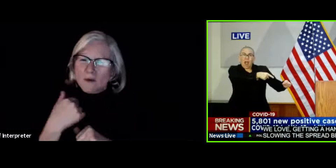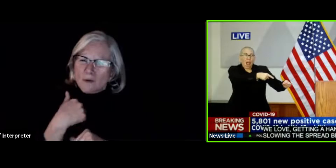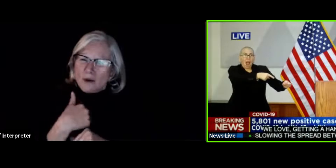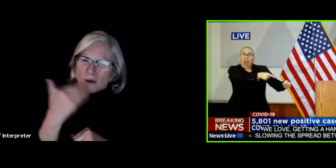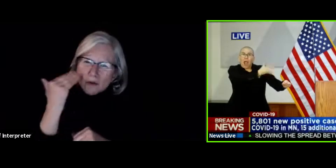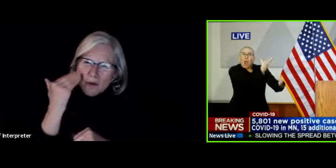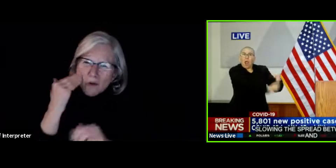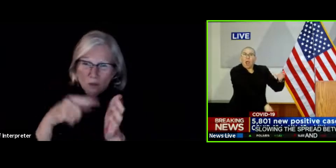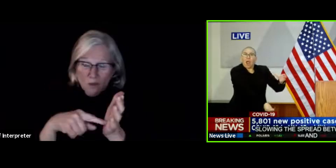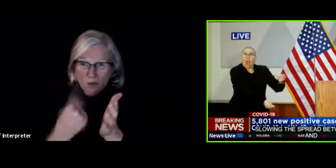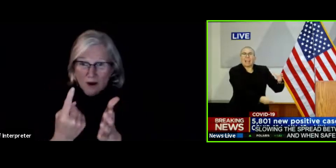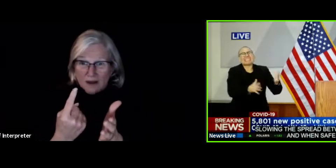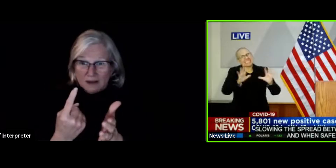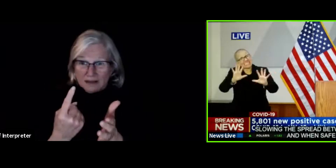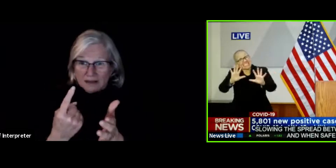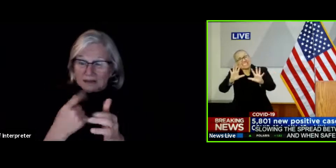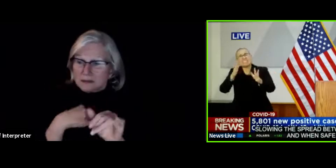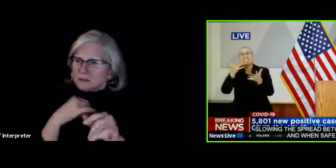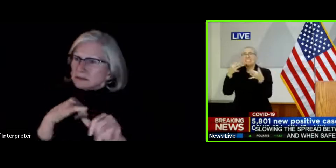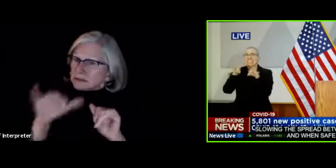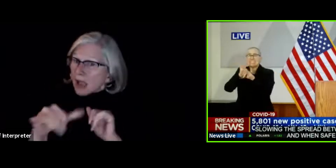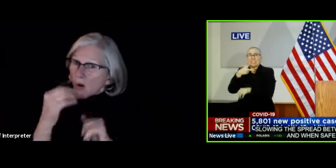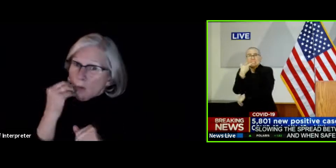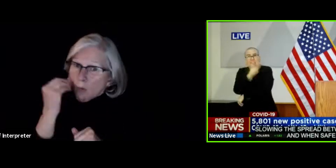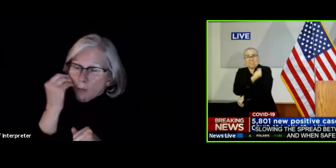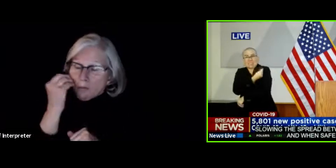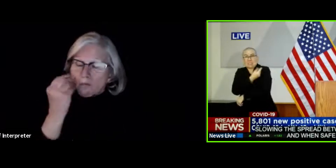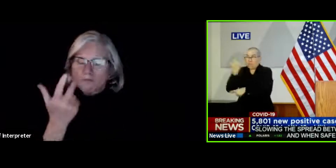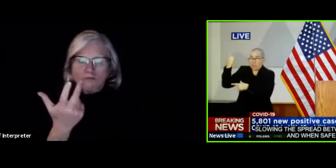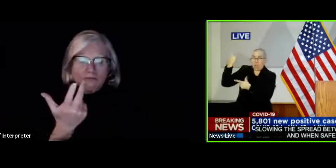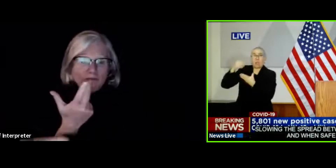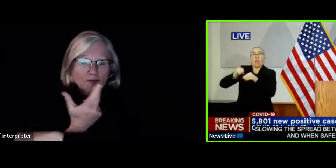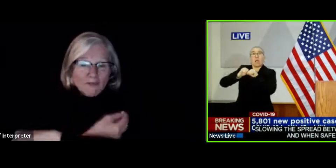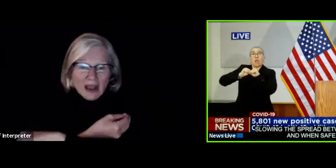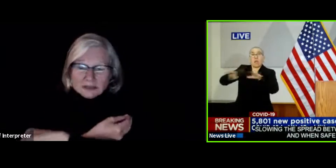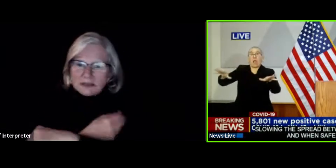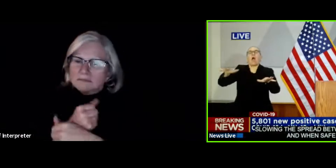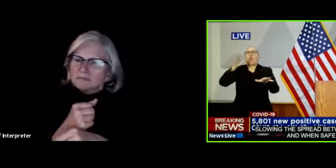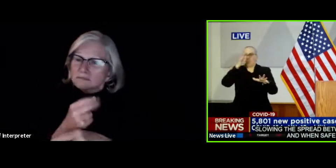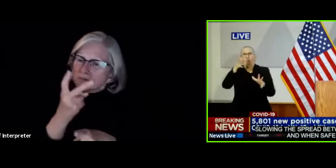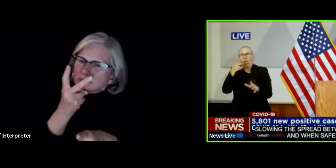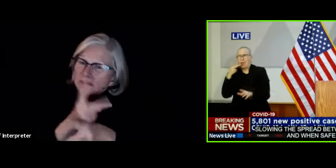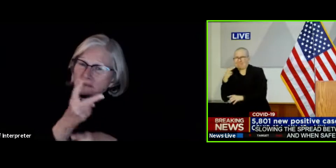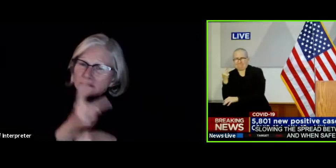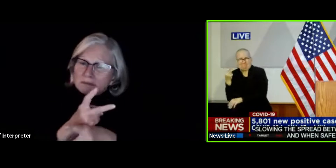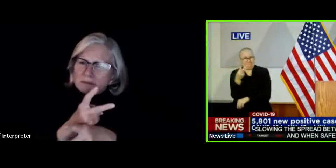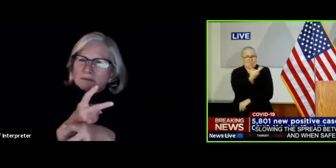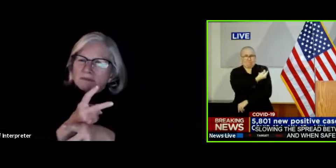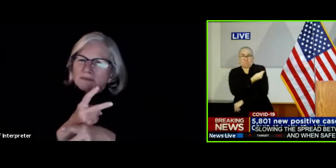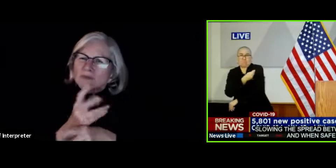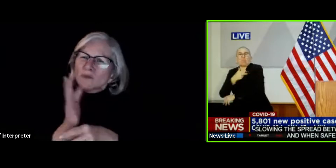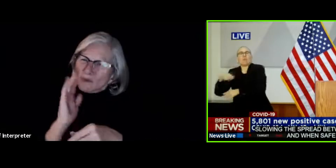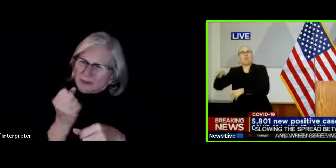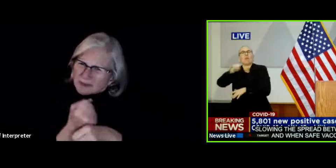OUR NEIGHBORS FROM ENDING UP IN THE HOSPITAL. AND IT HELPS PROTECT OUR HEALTH CARE WORKERS WHO NEEDS TO BE WELL IN OTHER WORDS TO BE THERE, CARE FOR